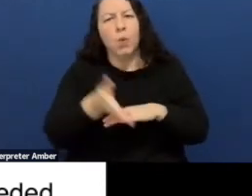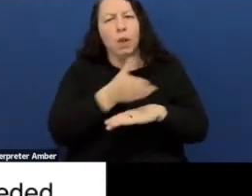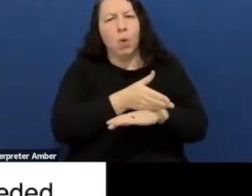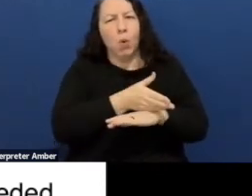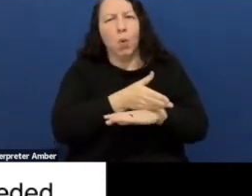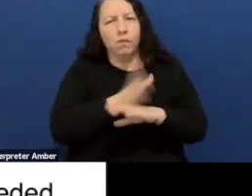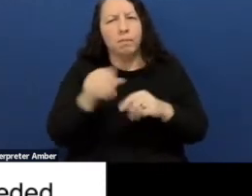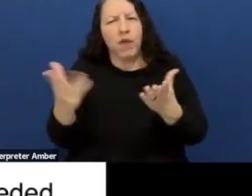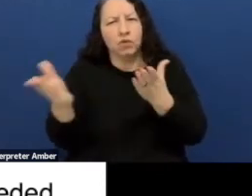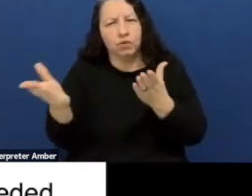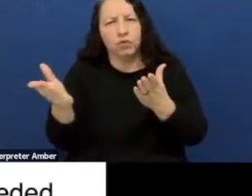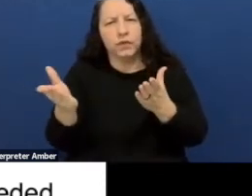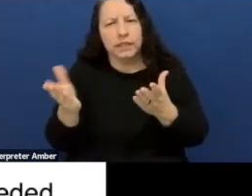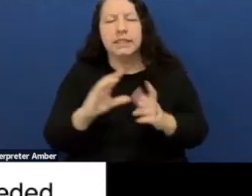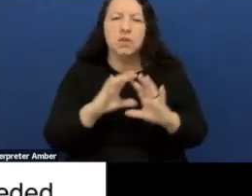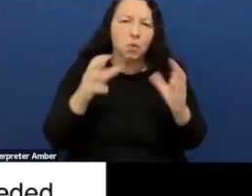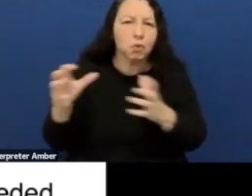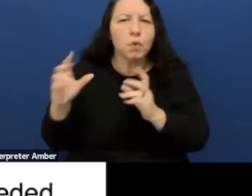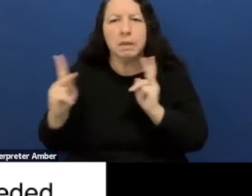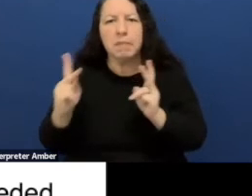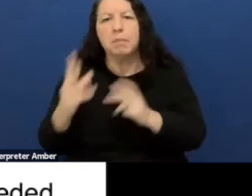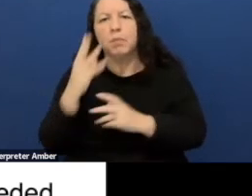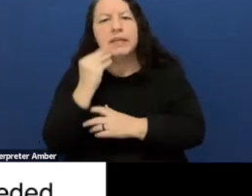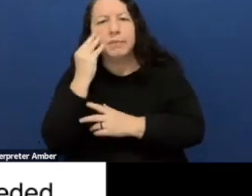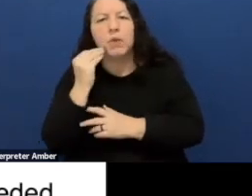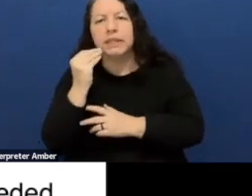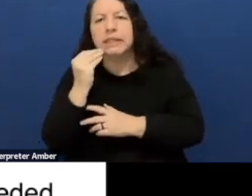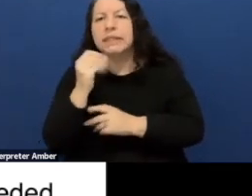And there are a lot of Long COVID clinics that are popping up around the country that